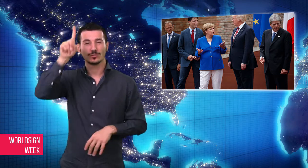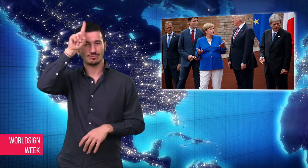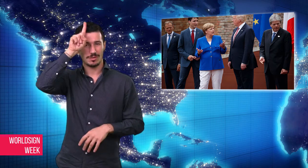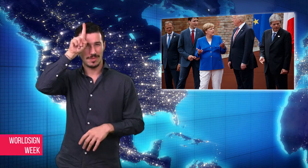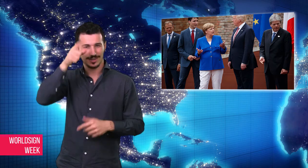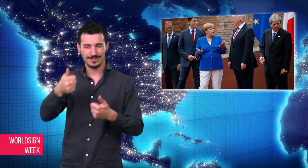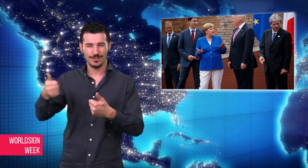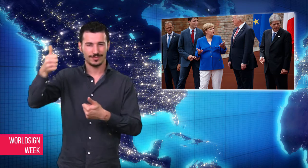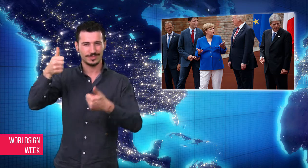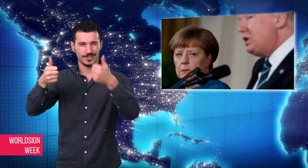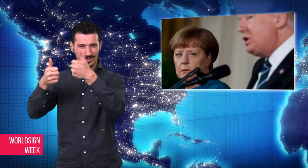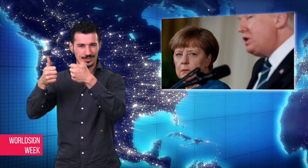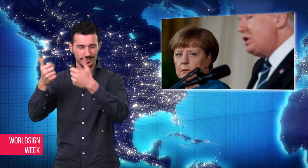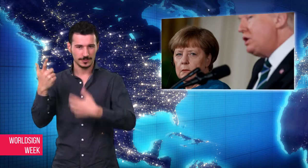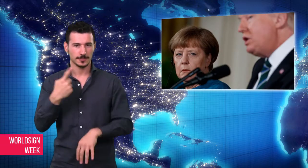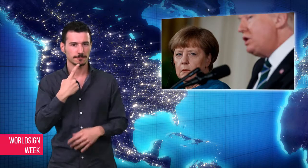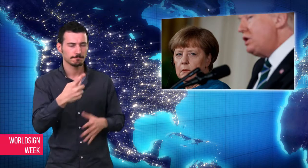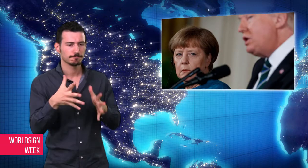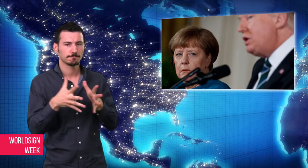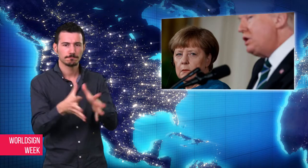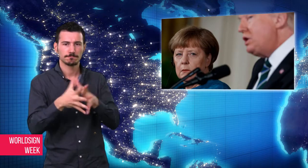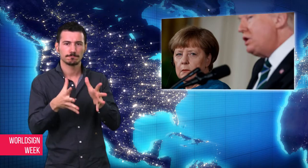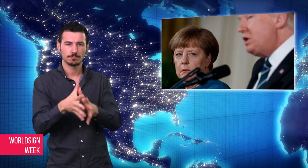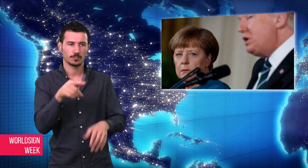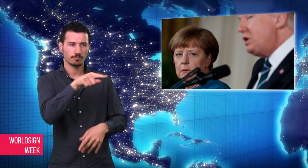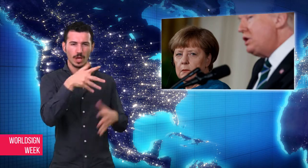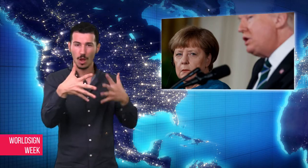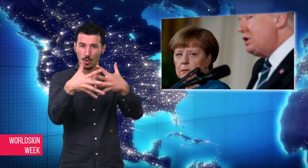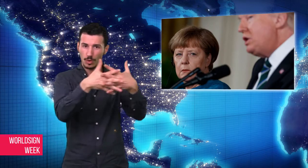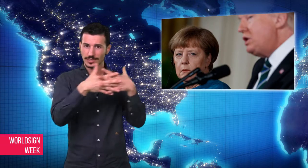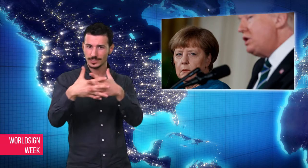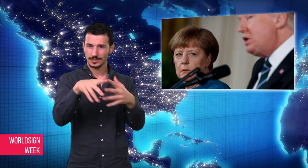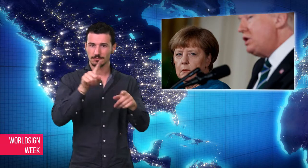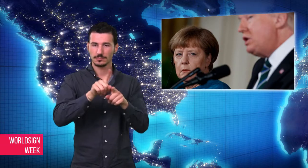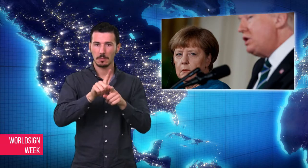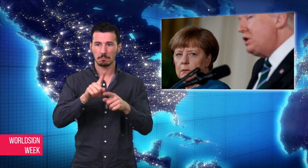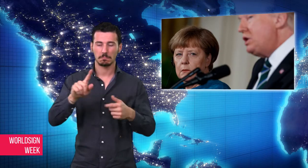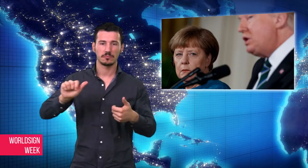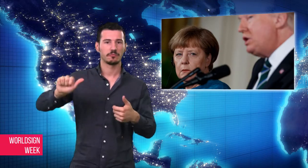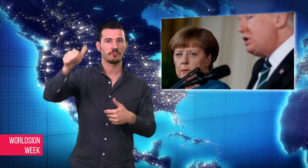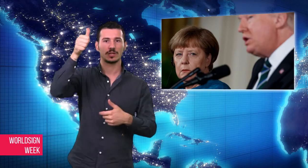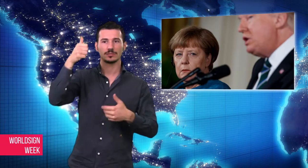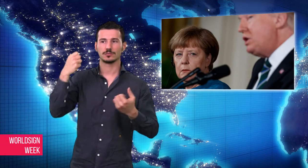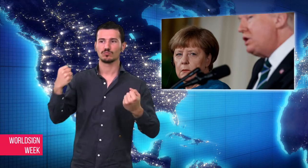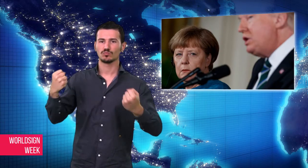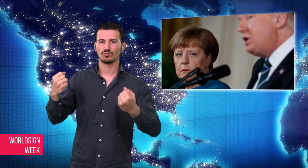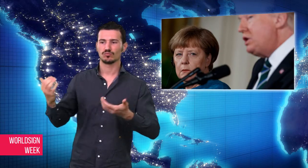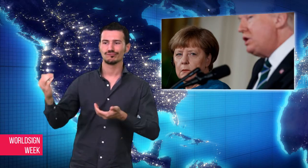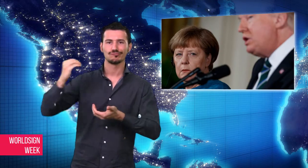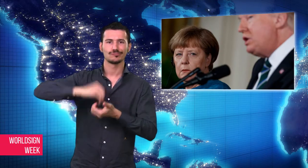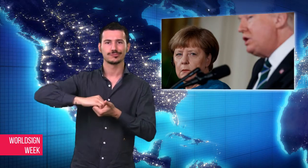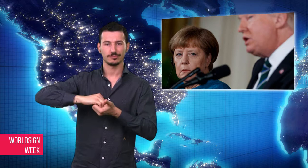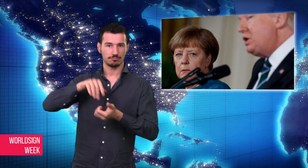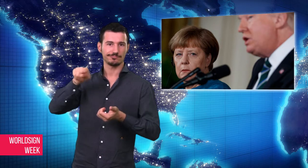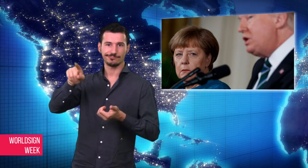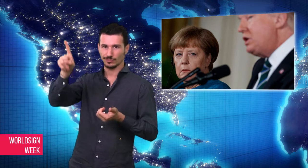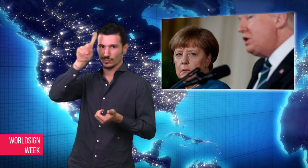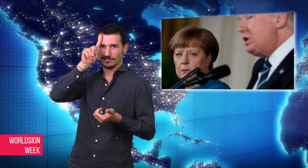international ally - feels that Trump is prioritizing relations with